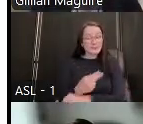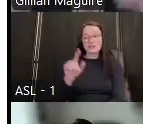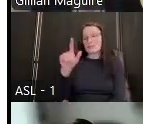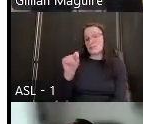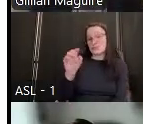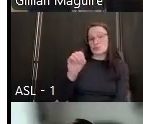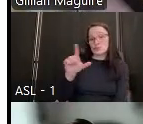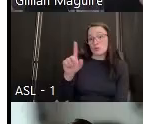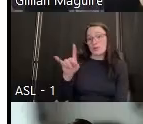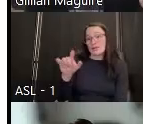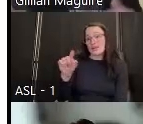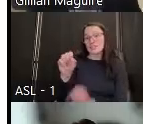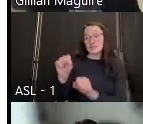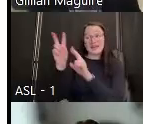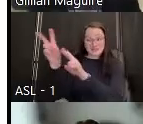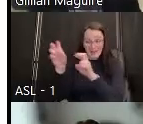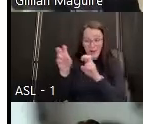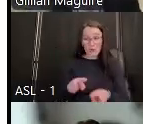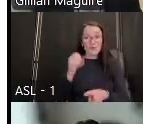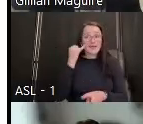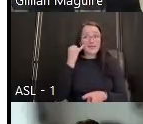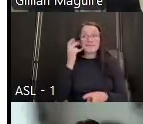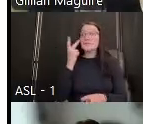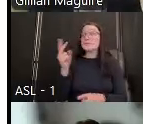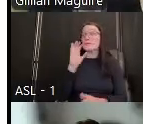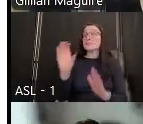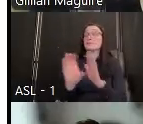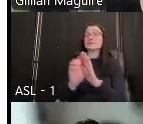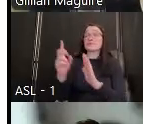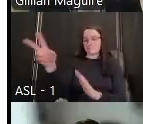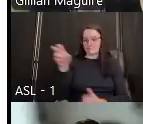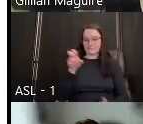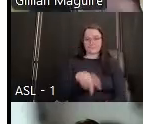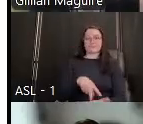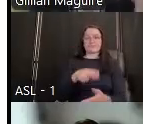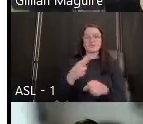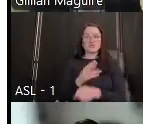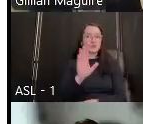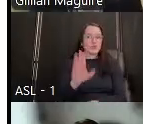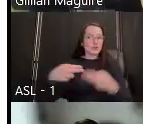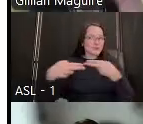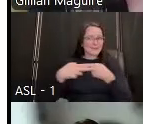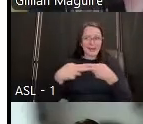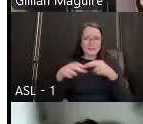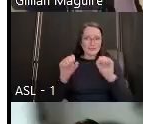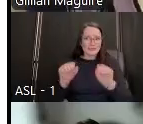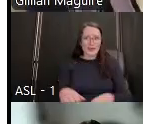uh you know a graphic in there or something speaks to you can just pull it out of there and use it in your own PowerPoints. You don't even have to give credit to Microsoft if you don't want